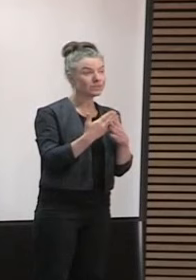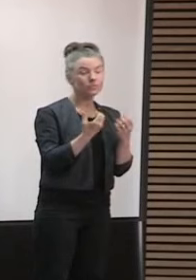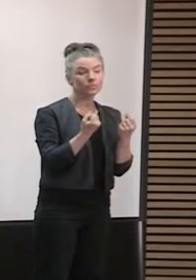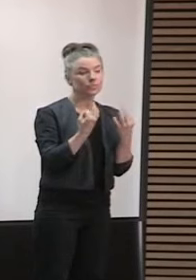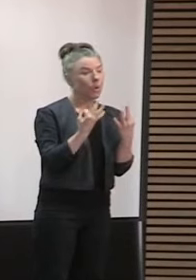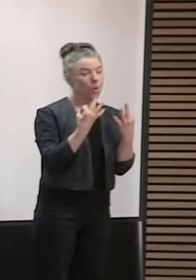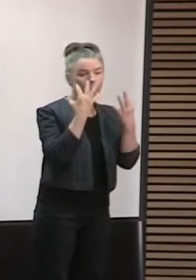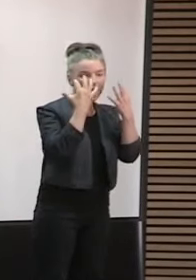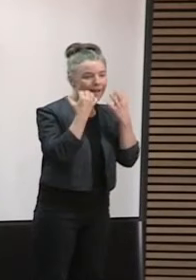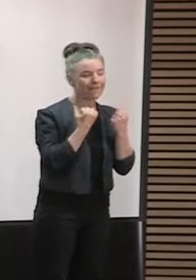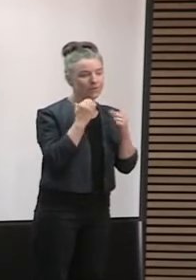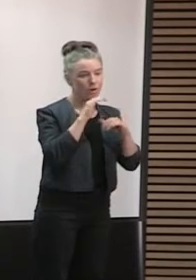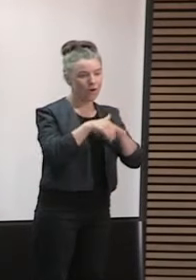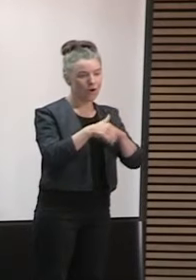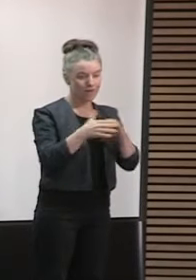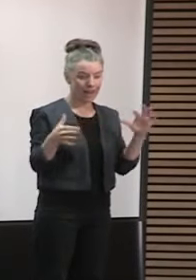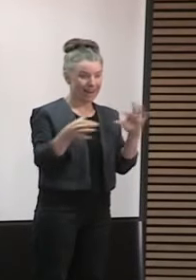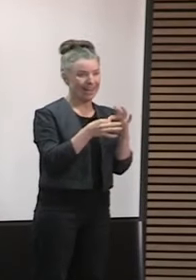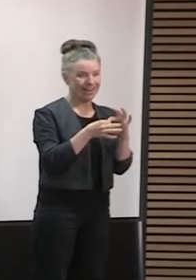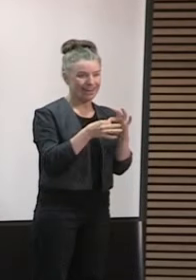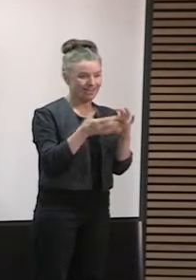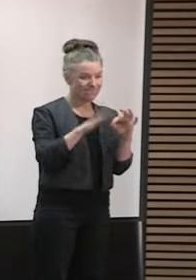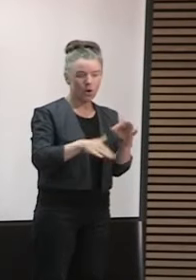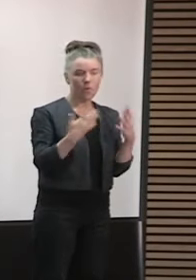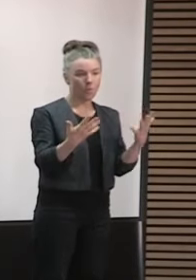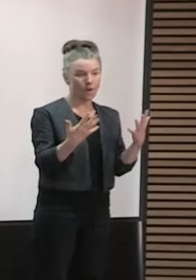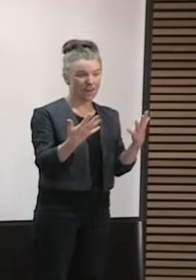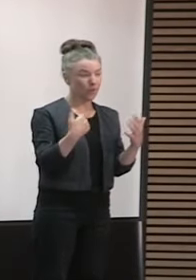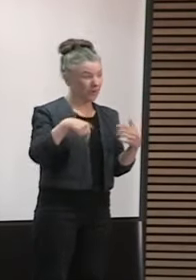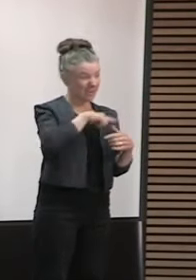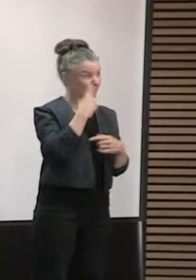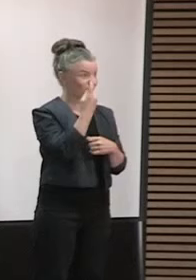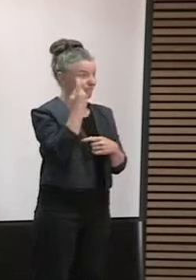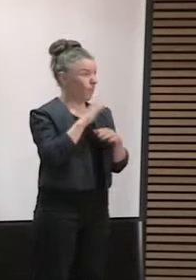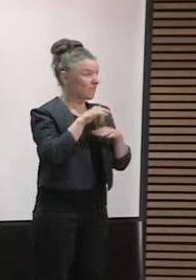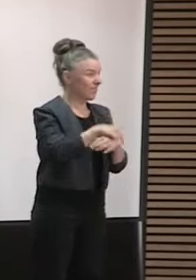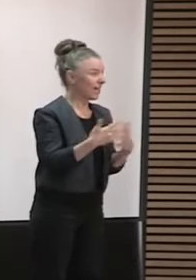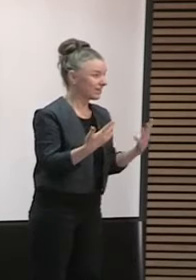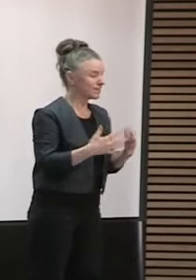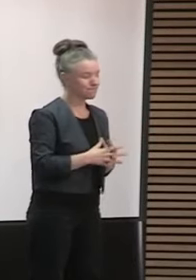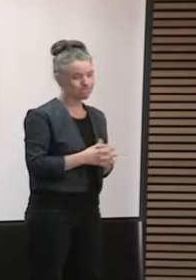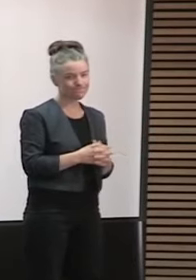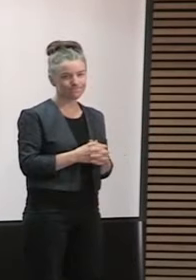this? Look, ultimately, I think New Zealand's overall success